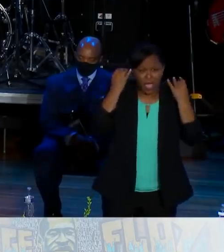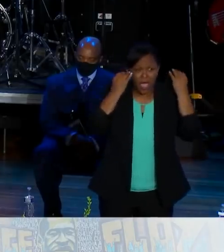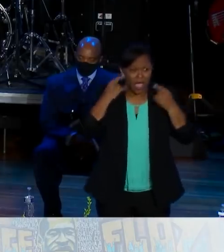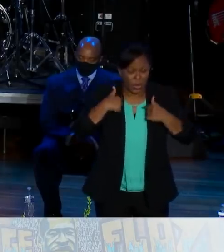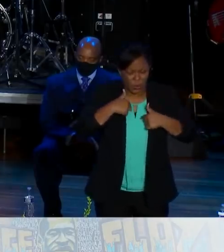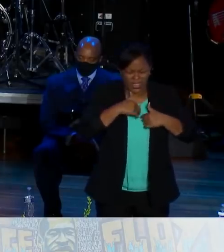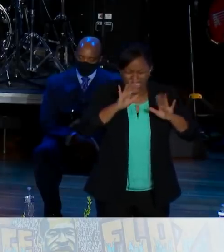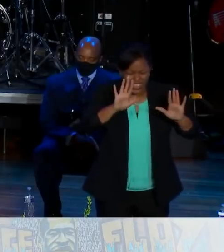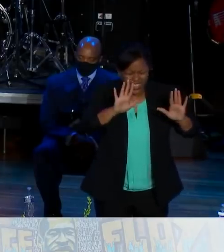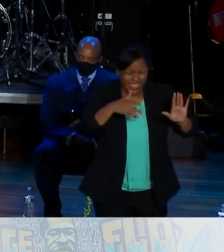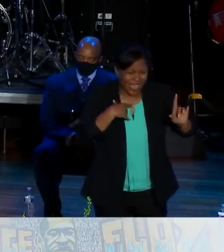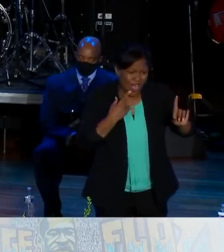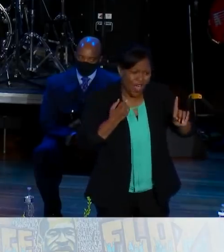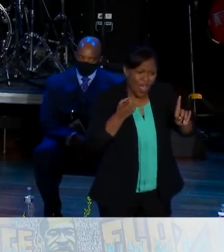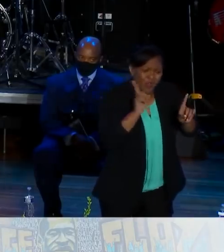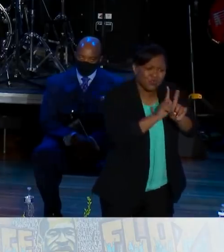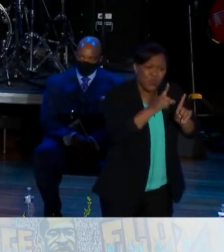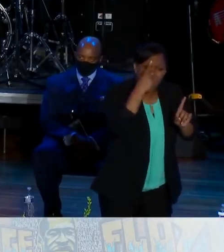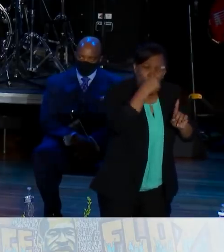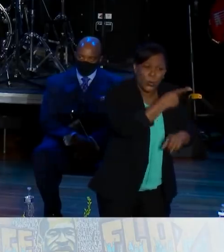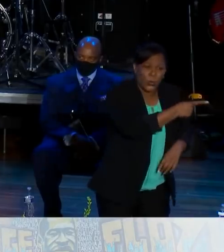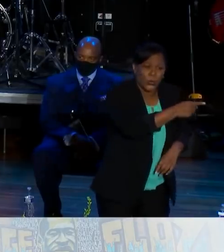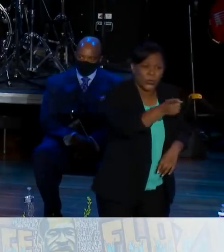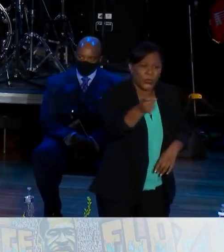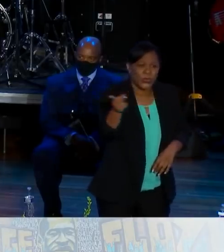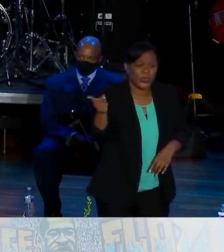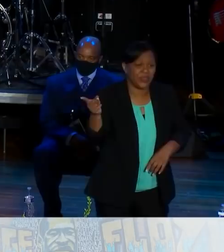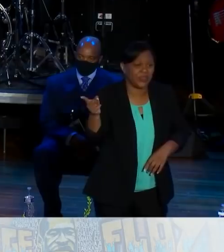WHO CANNOT SPEAK FOR THEMSELVES. ENSURE JUSTICE FOR THOSE BEING CRUSHED.